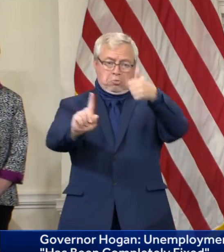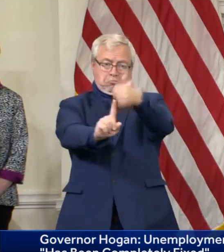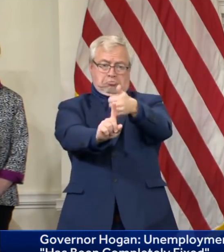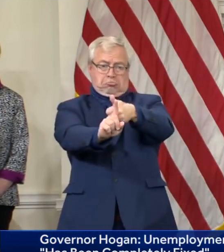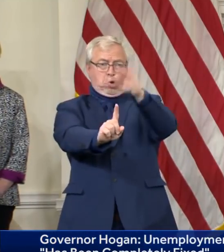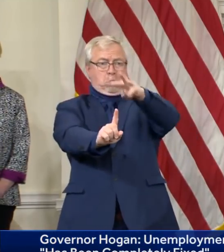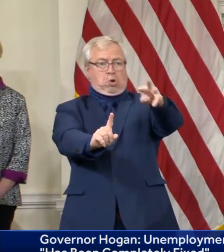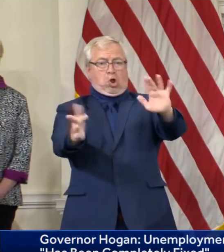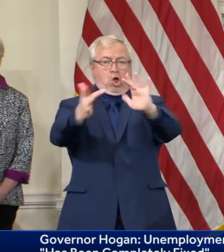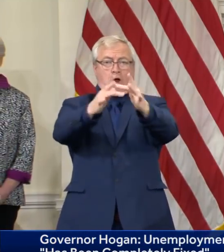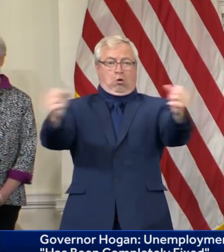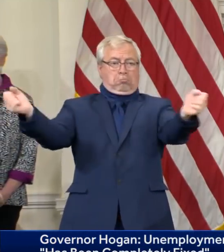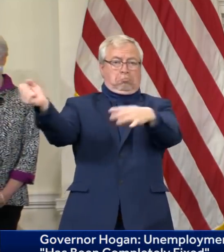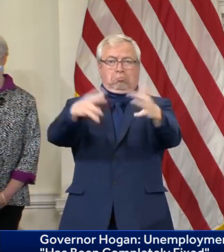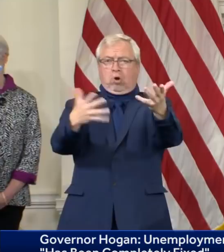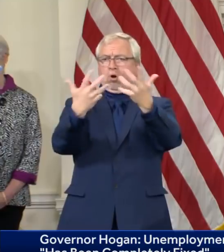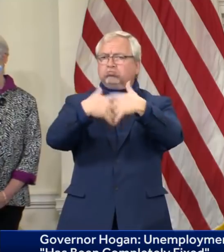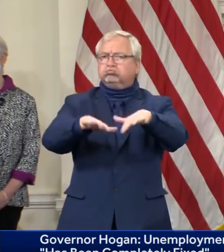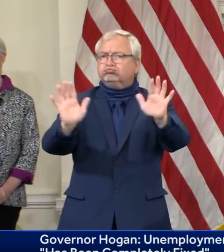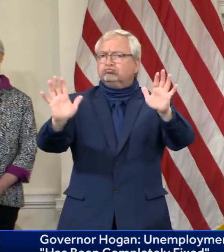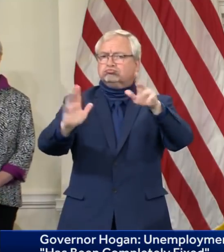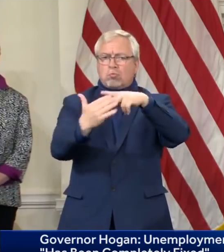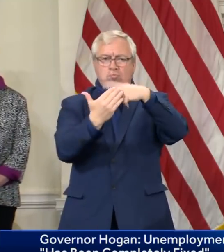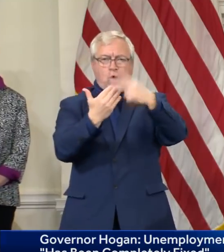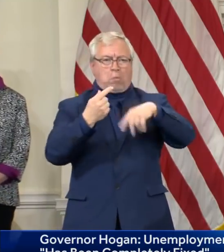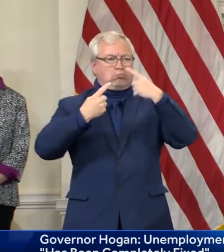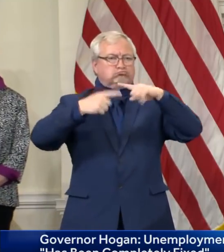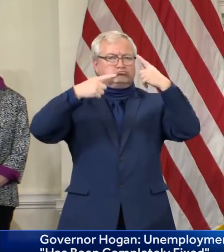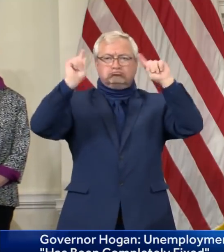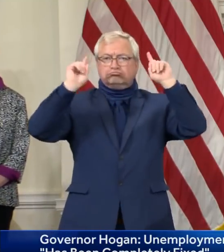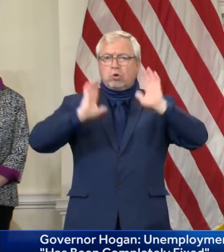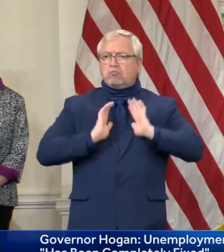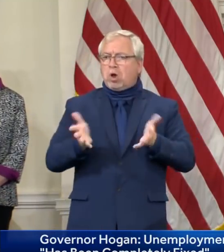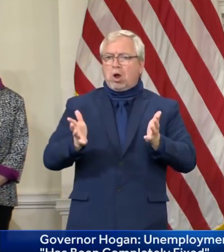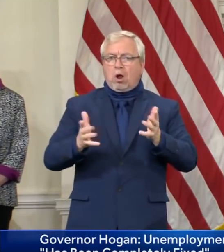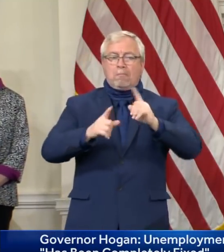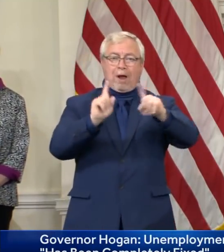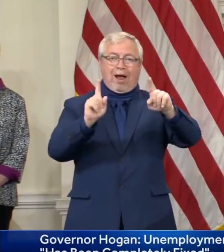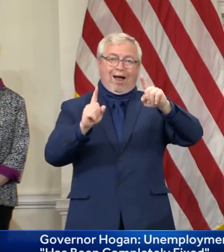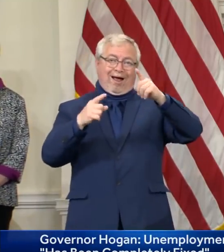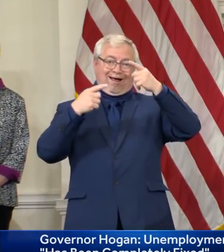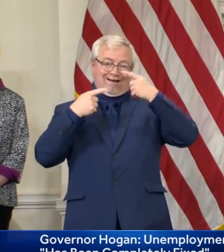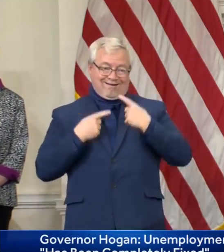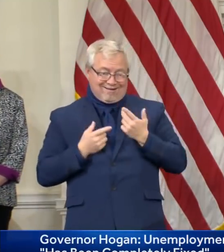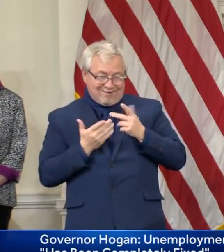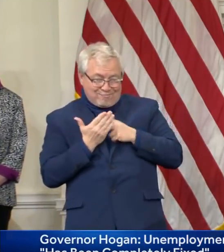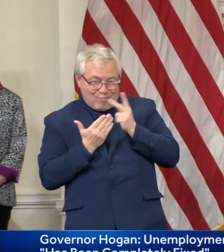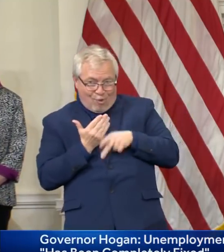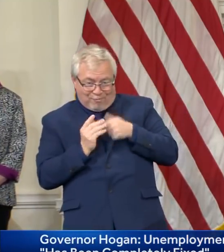IT IS HER FRUSTRATING. I SAID WE WOULD GET IT FIXED AND WE GOT THE WEBSITE FIXED.